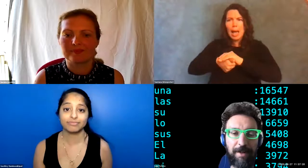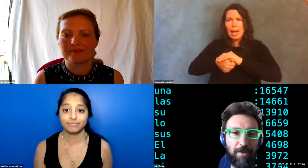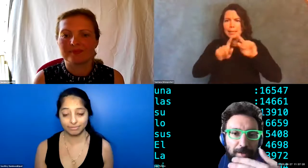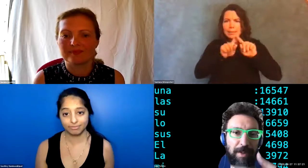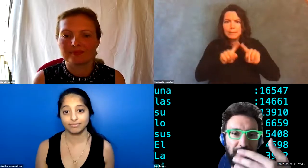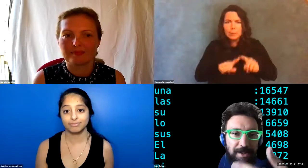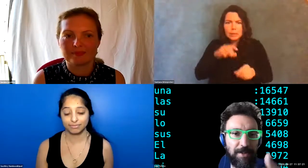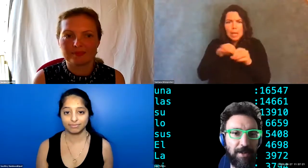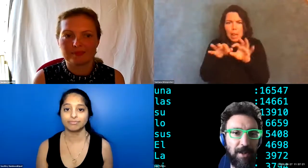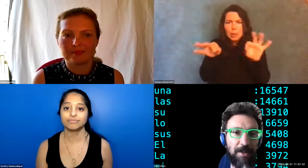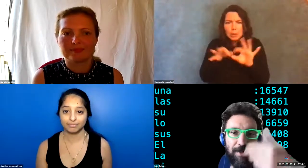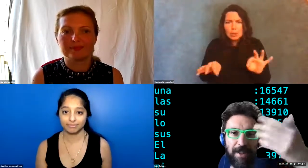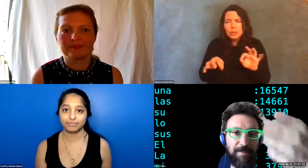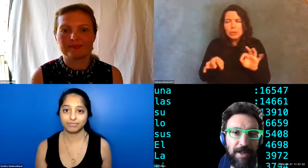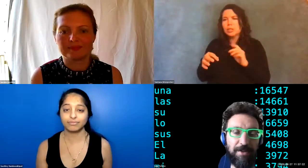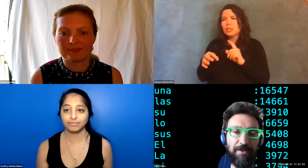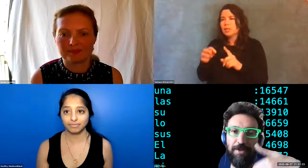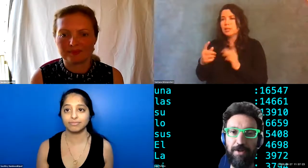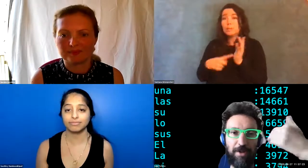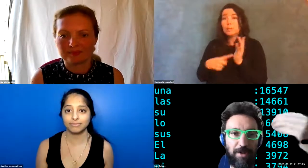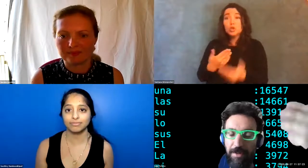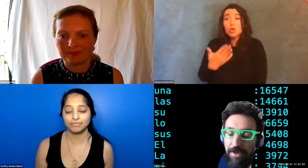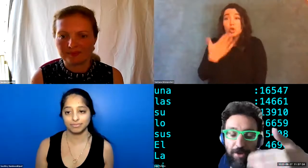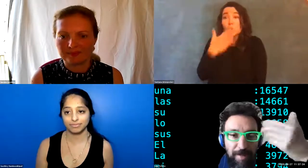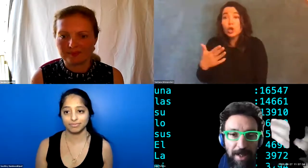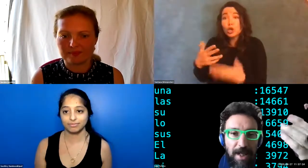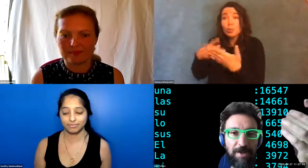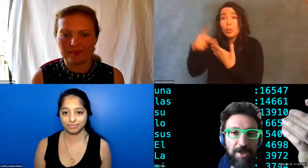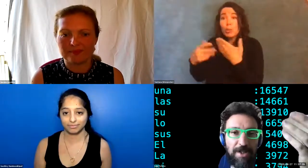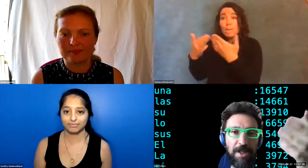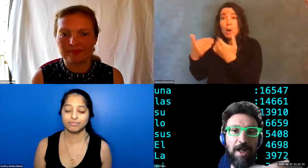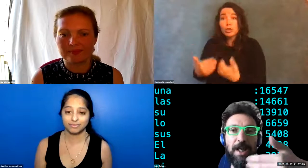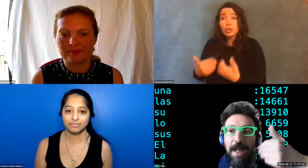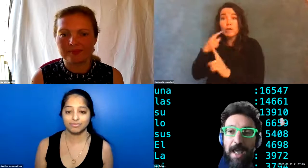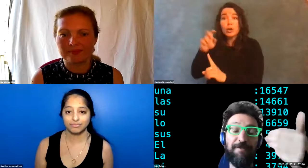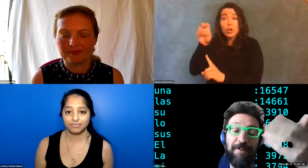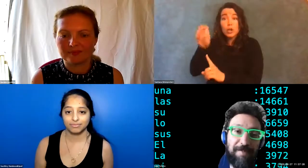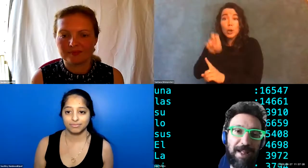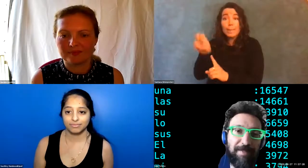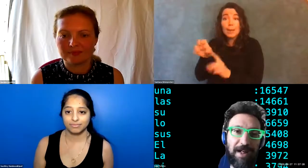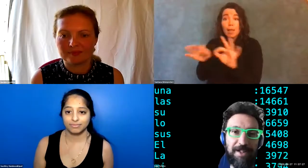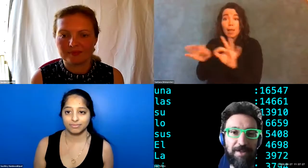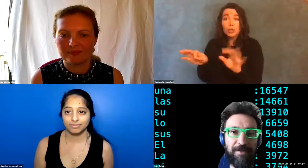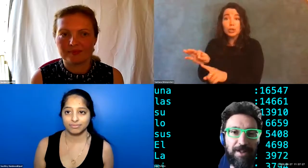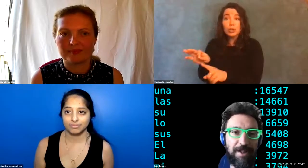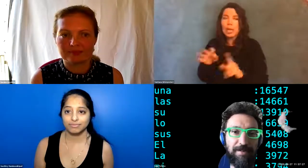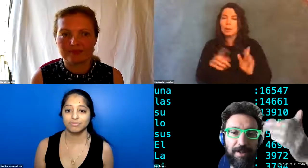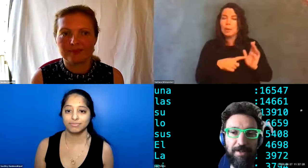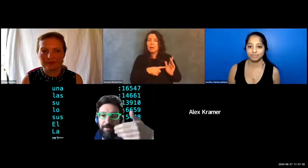good parser, parser for European languages. And very bad parsers, for example, parser